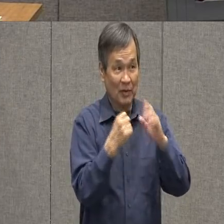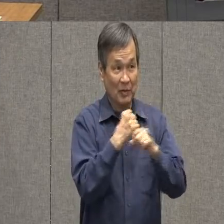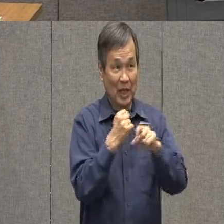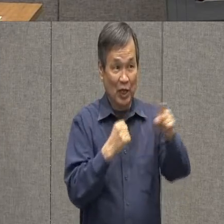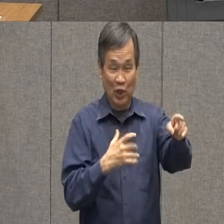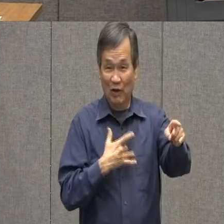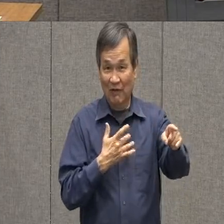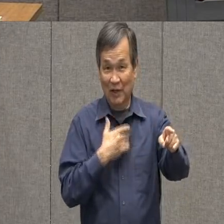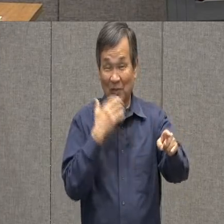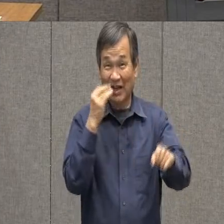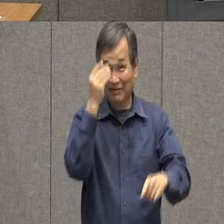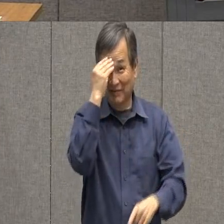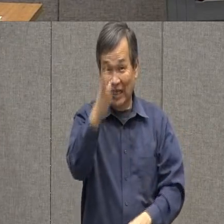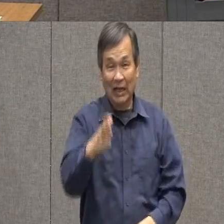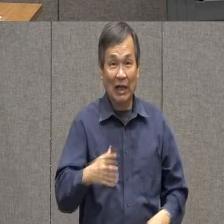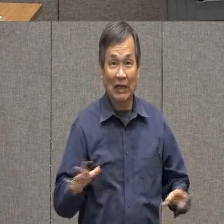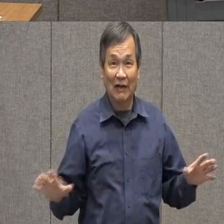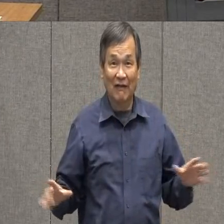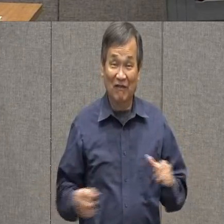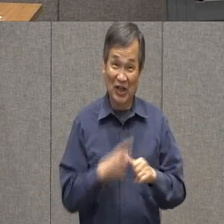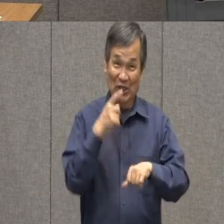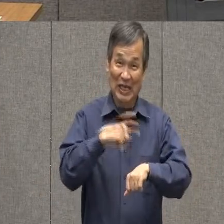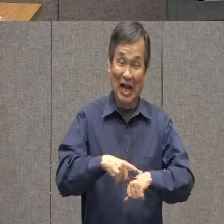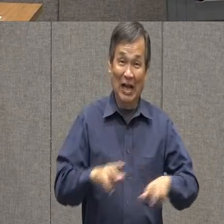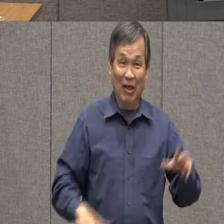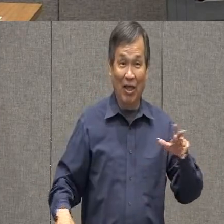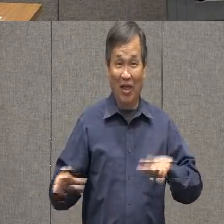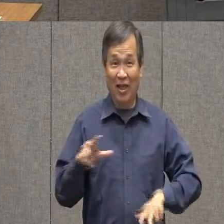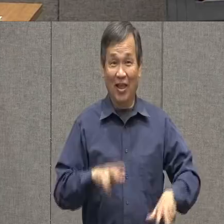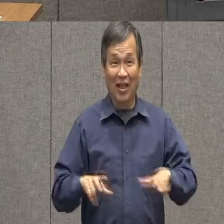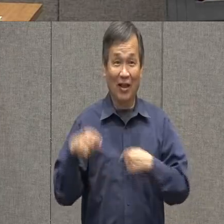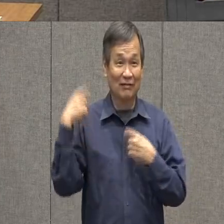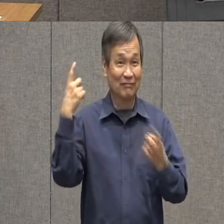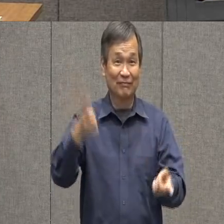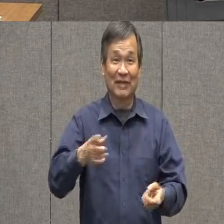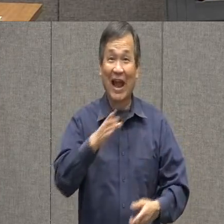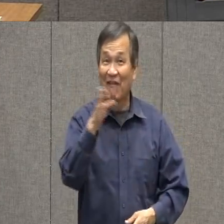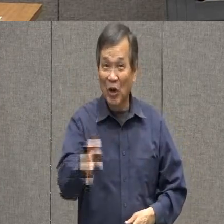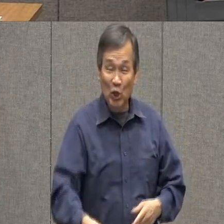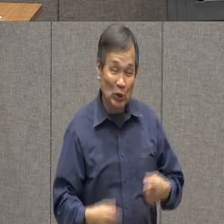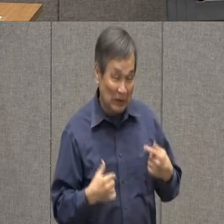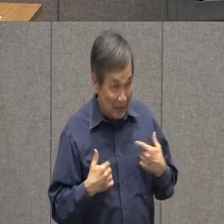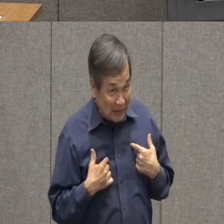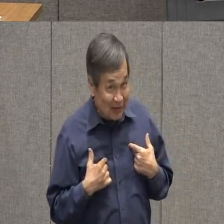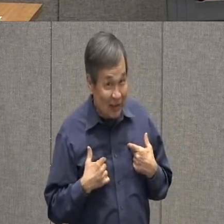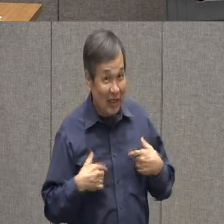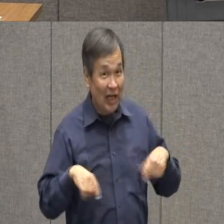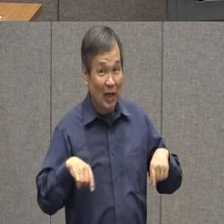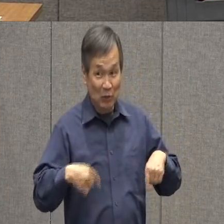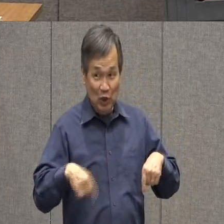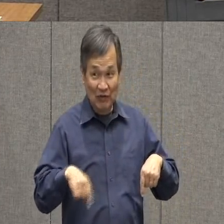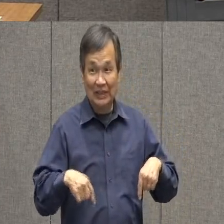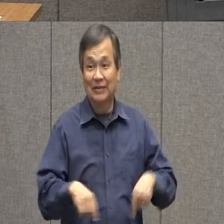Okay, I've never, ever, ever, ever, ever, ever done this and so I'm a little bit nervous. That's okay.